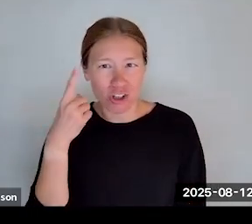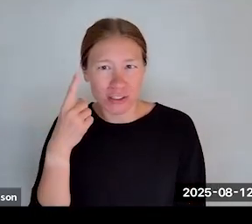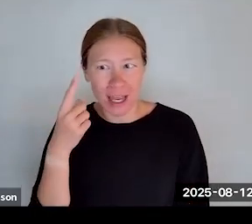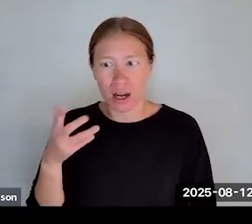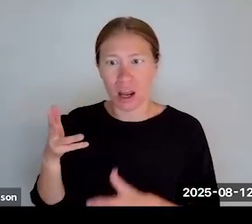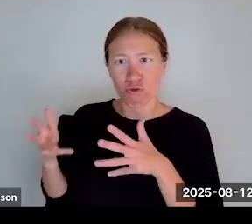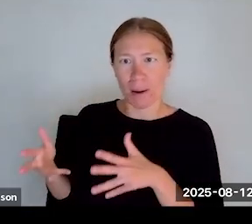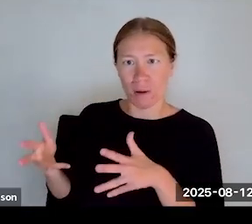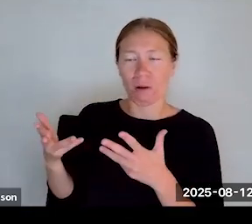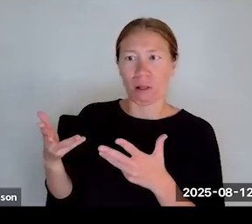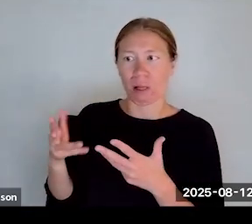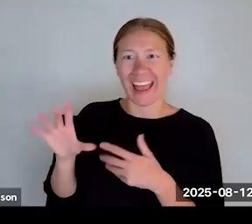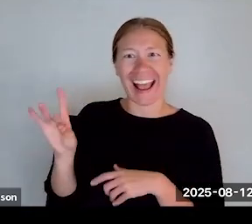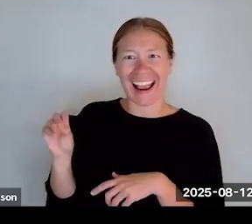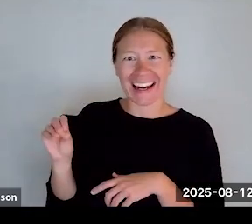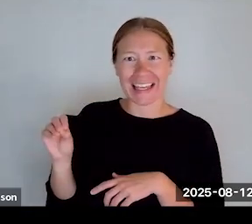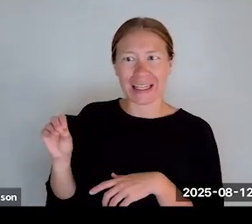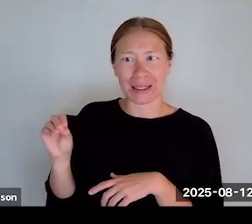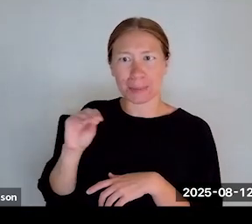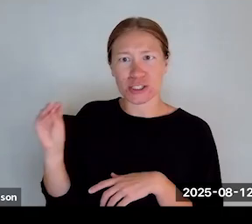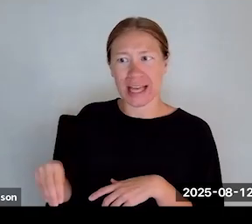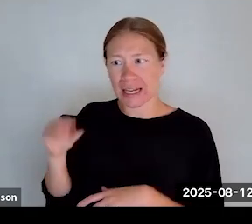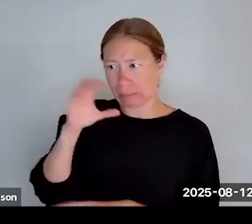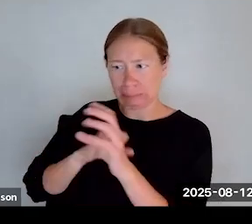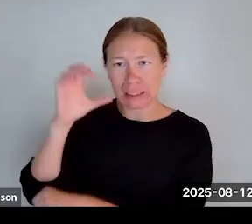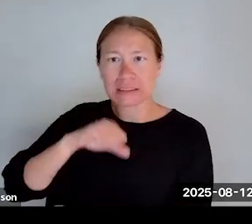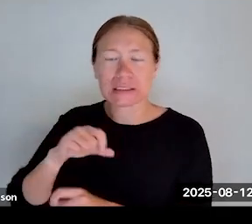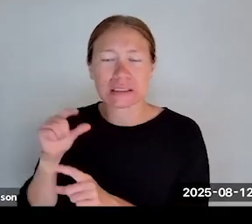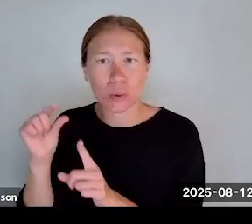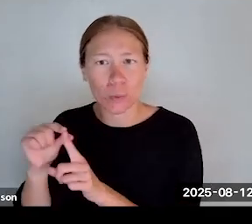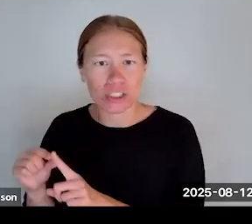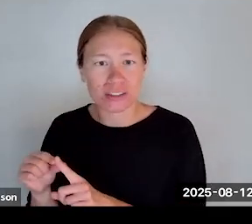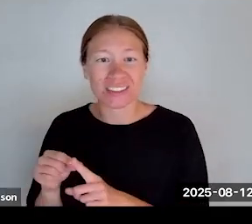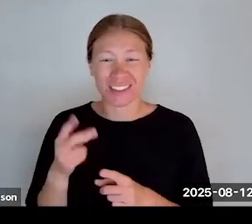represented here as words mixed with numerous dashes. With so many gaps,